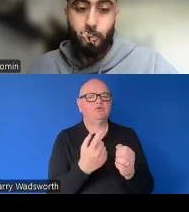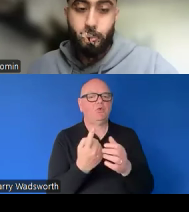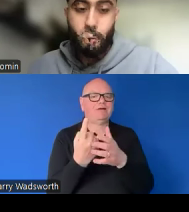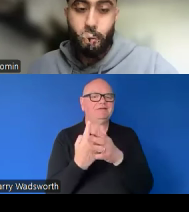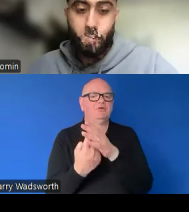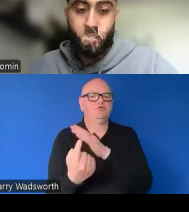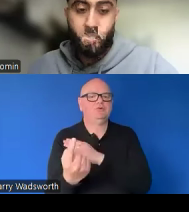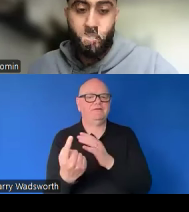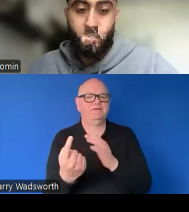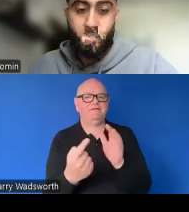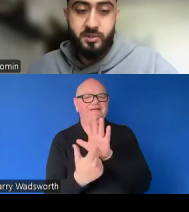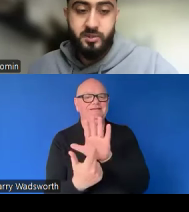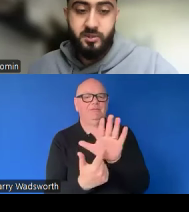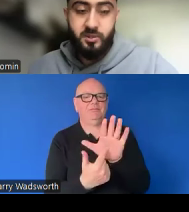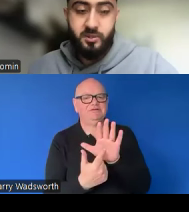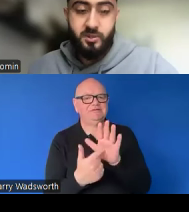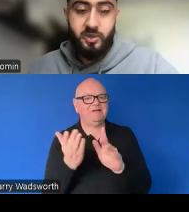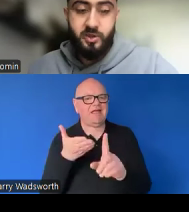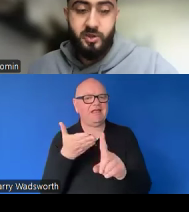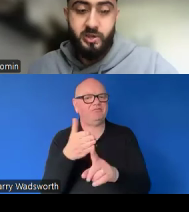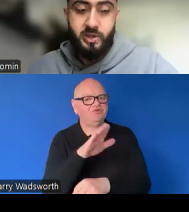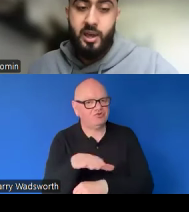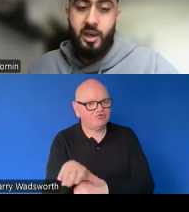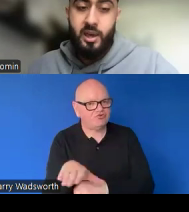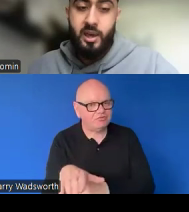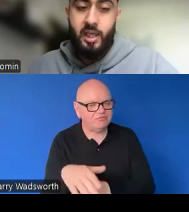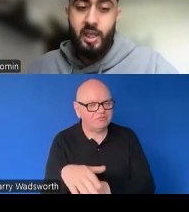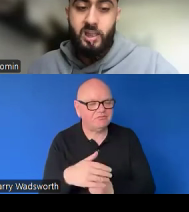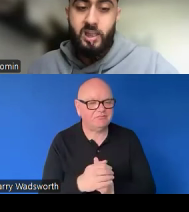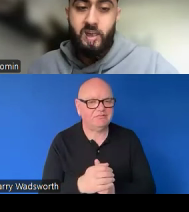They'll ask for, I believe, these three that you have